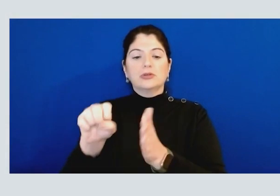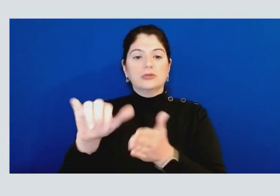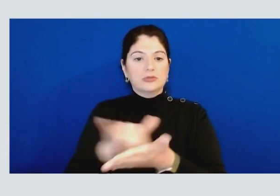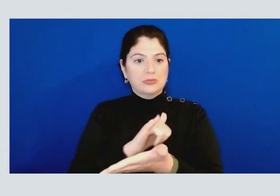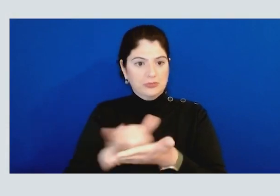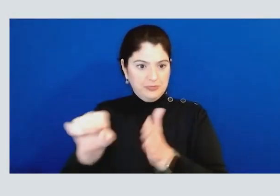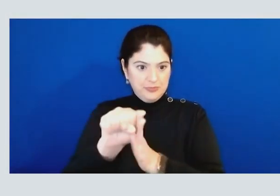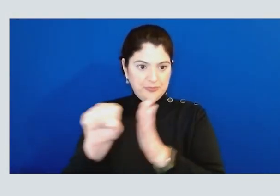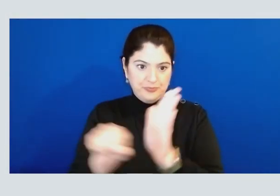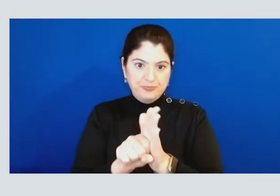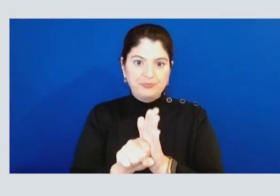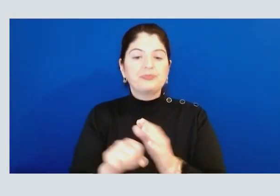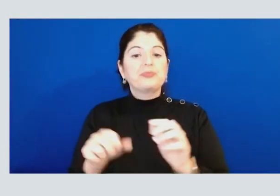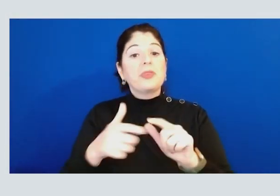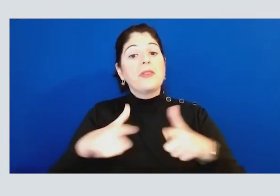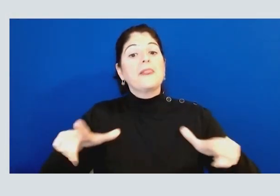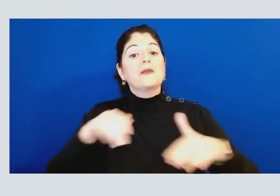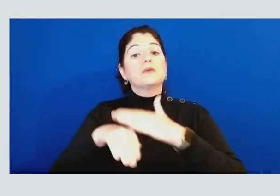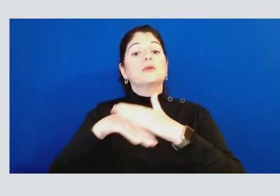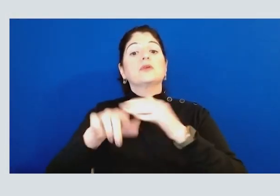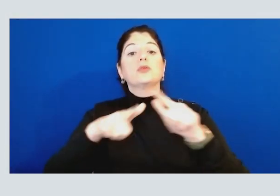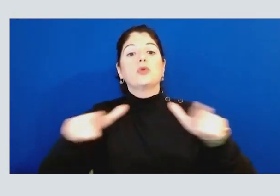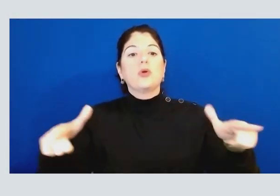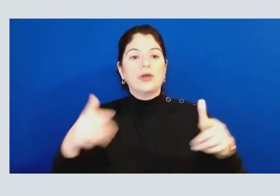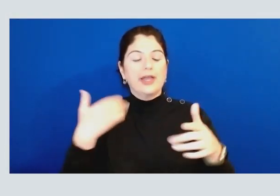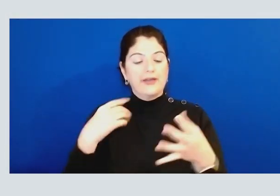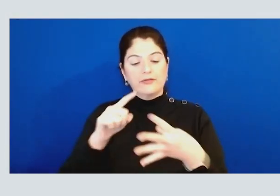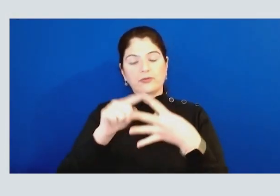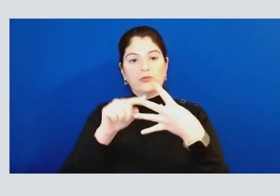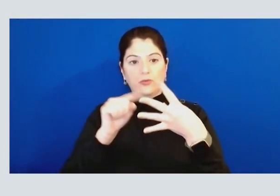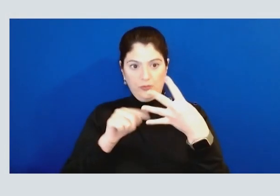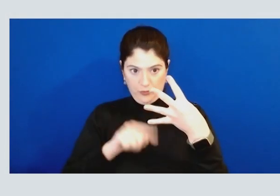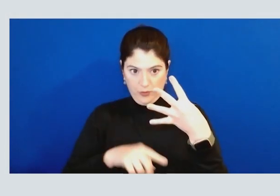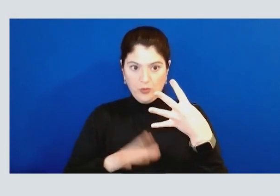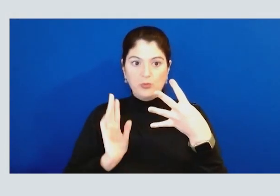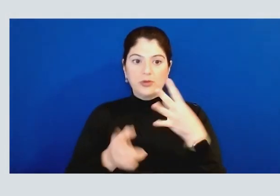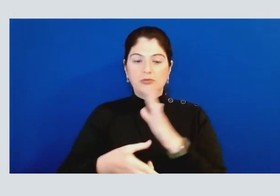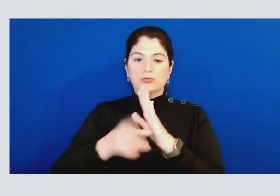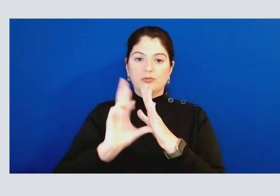The Language Access Law has four main points we'll review. The first point,